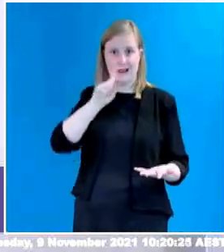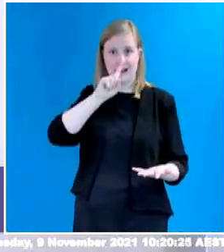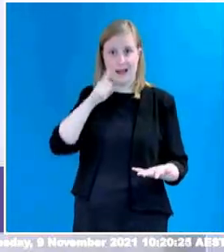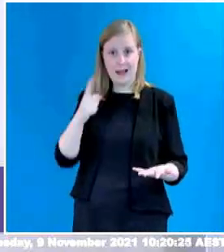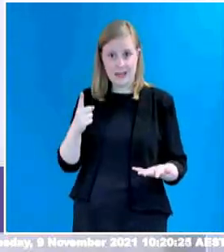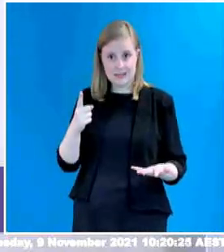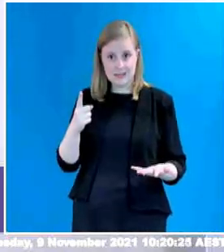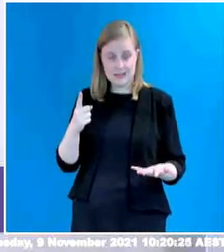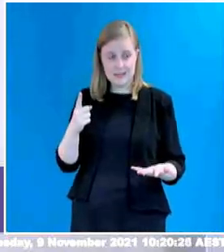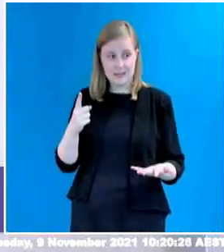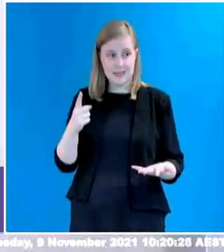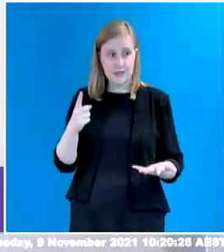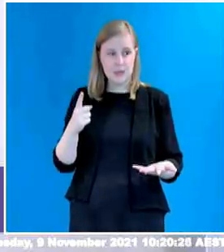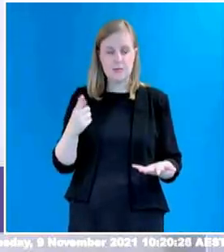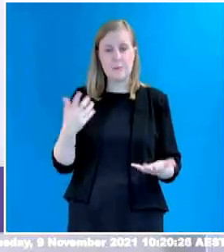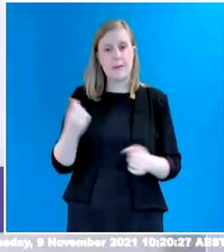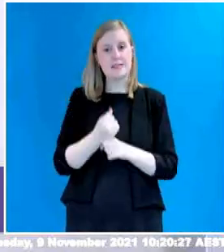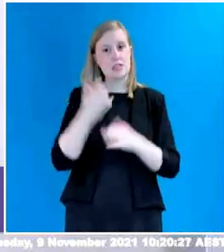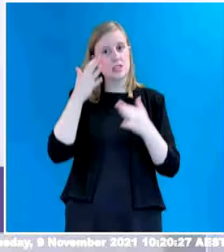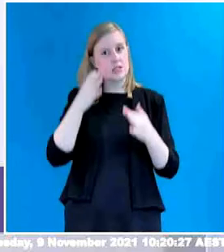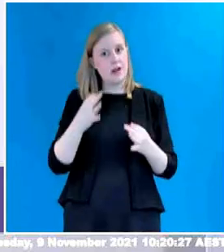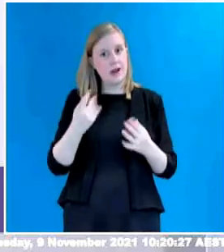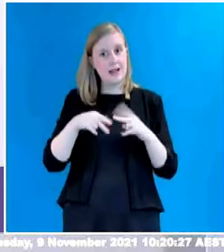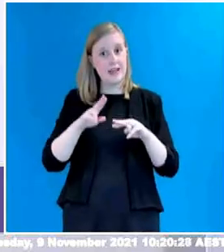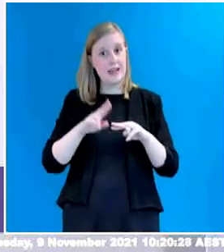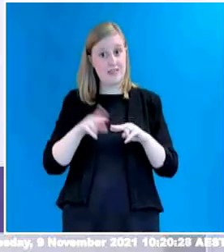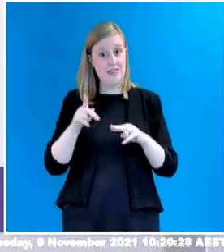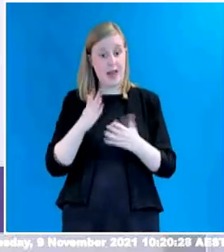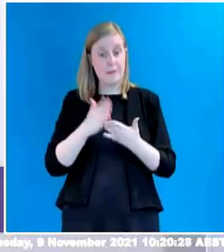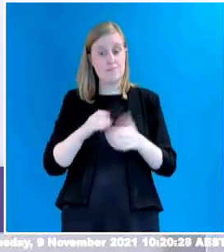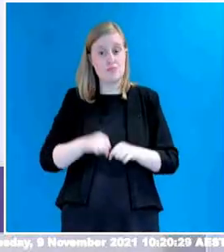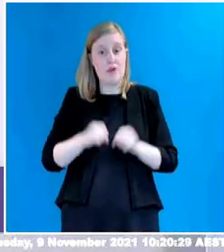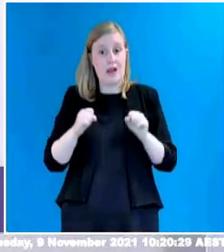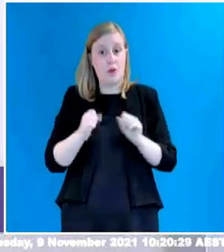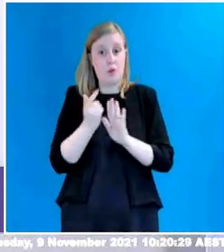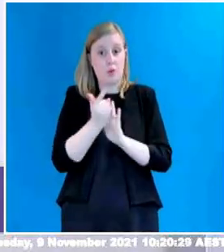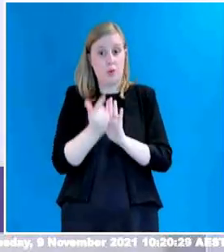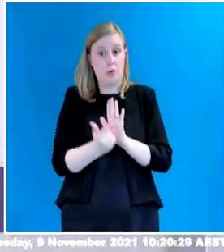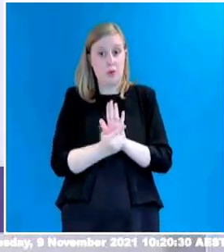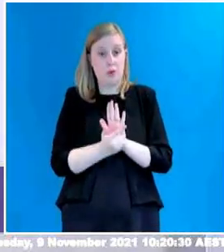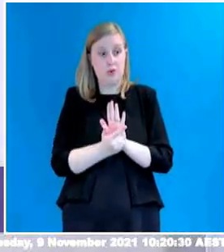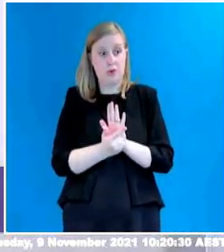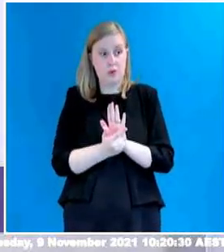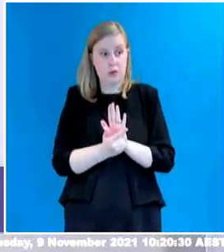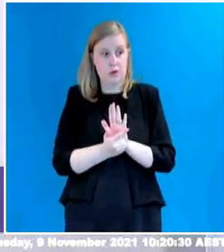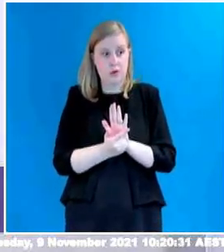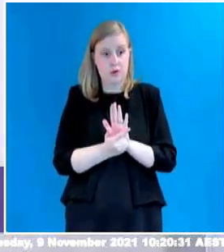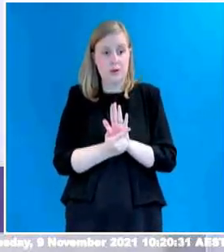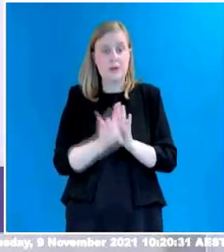third arm from the dialogue model, which is the role of the court.